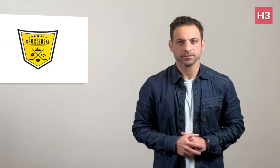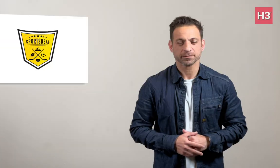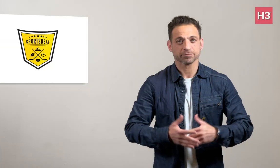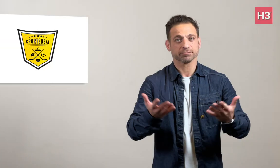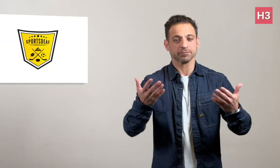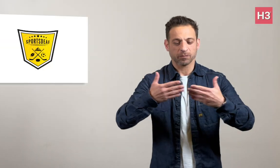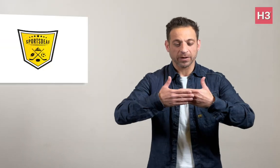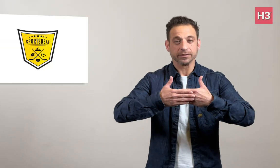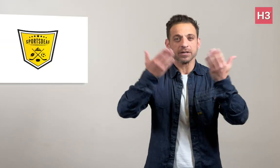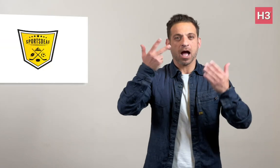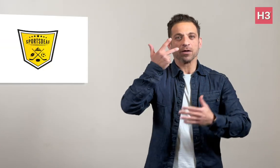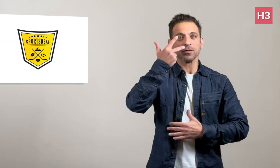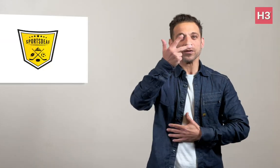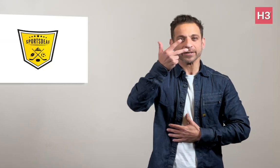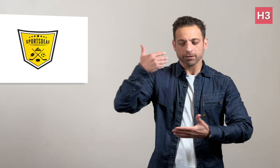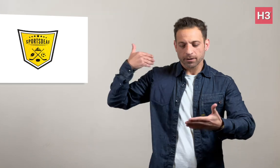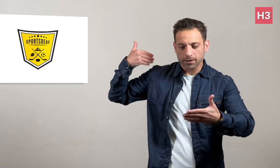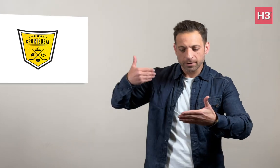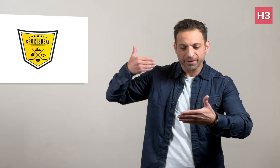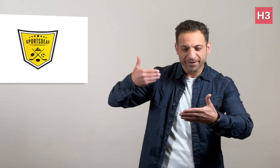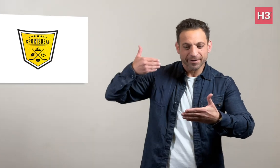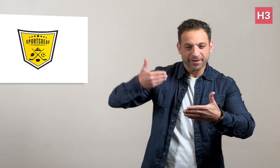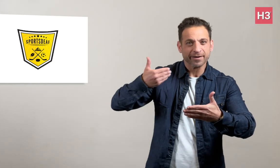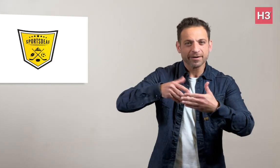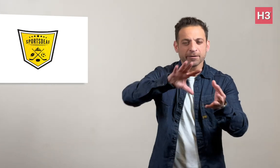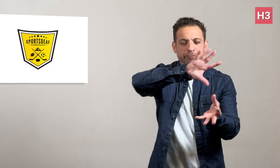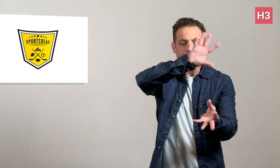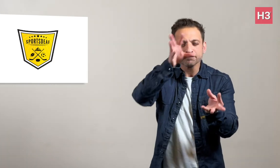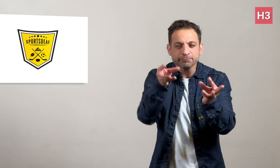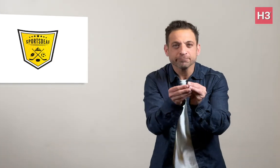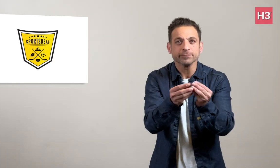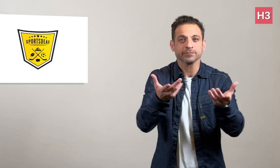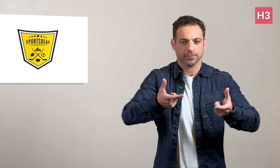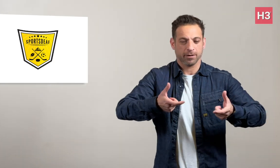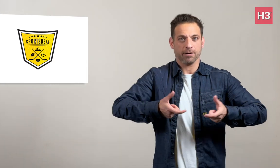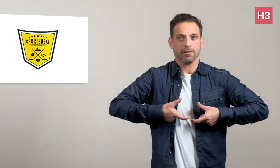Let's take a look at the